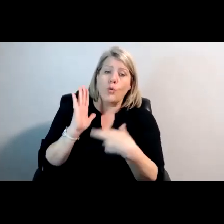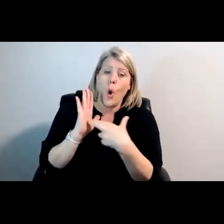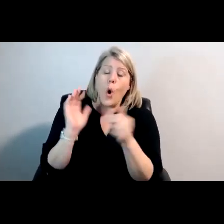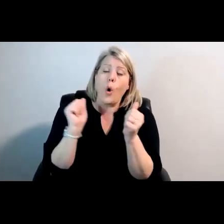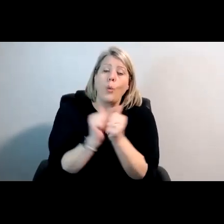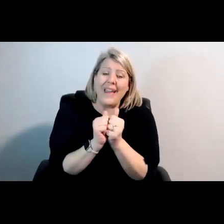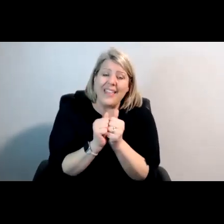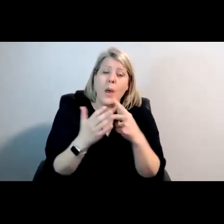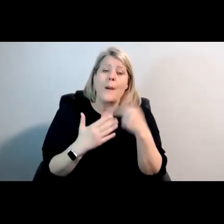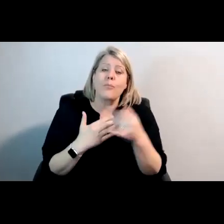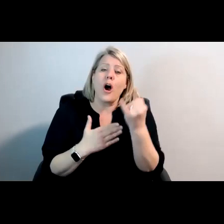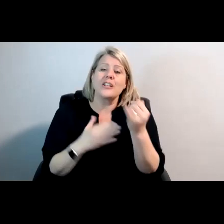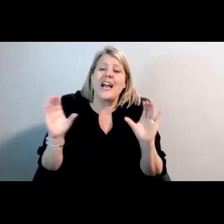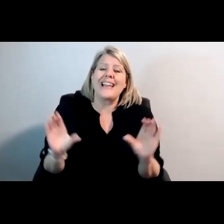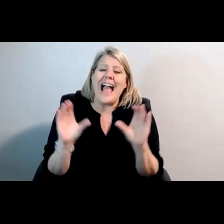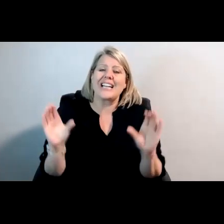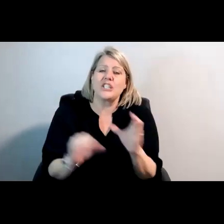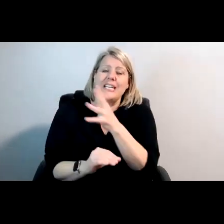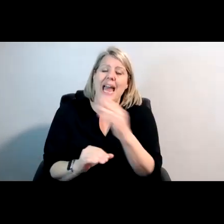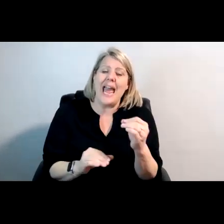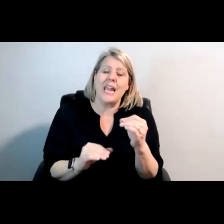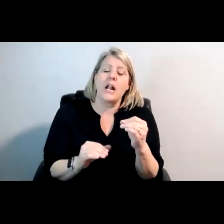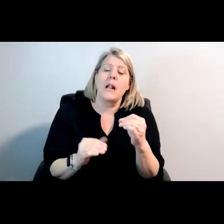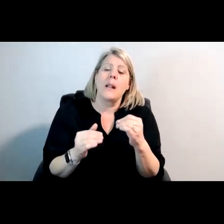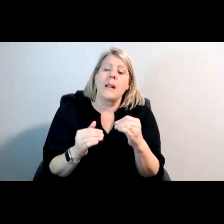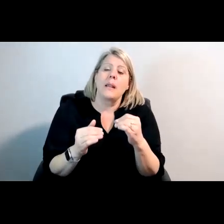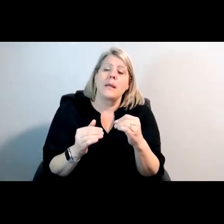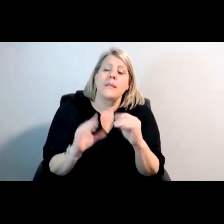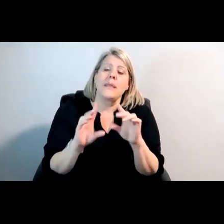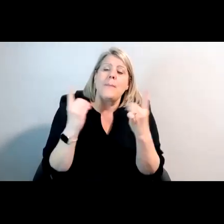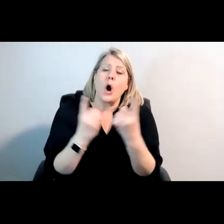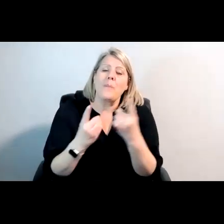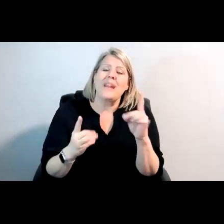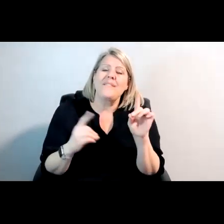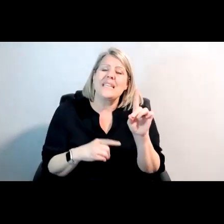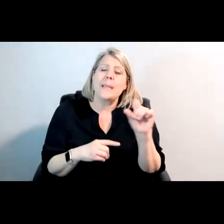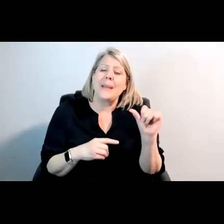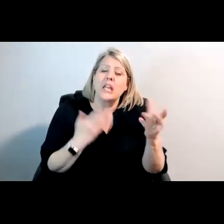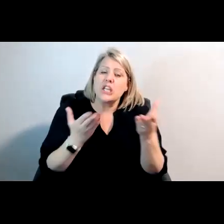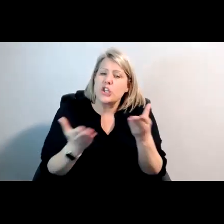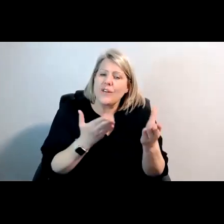and with the department and disability services. So can you tell them a little bit more about what you do for Project ACTION!?